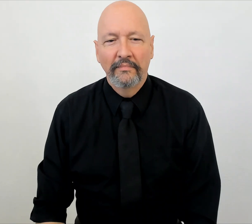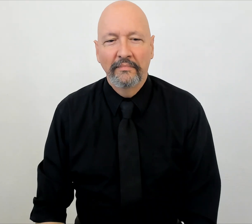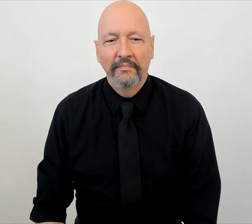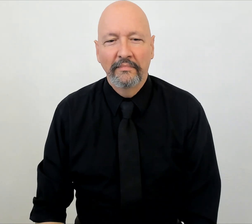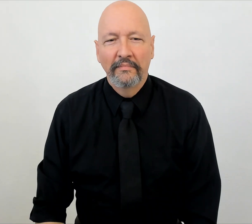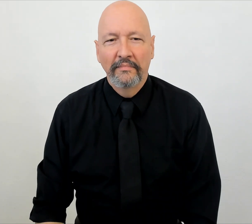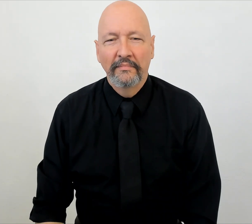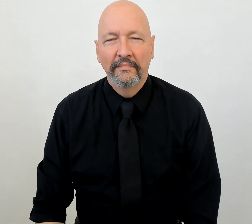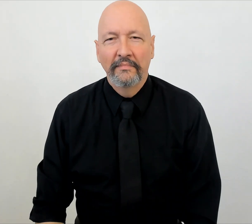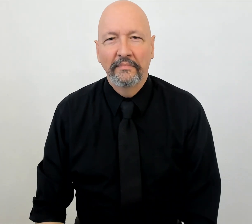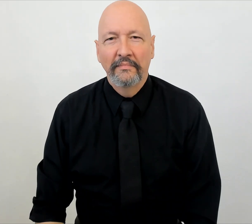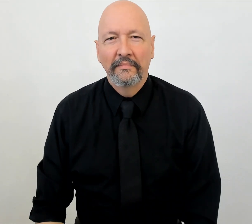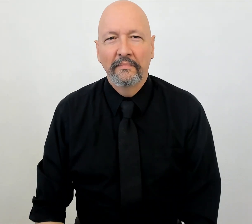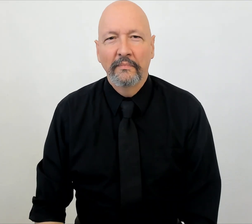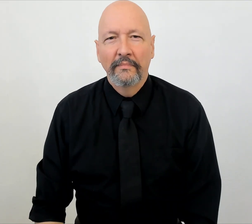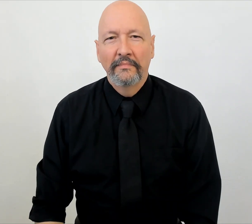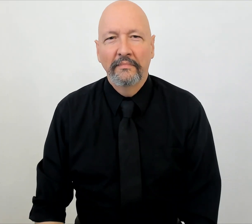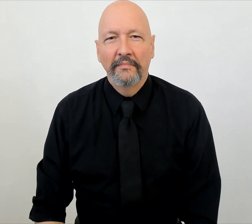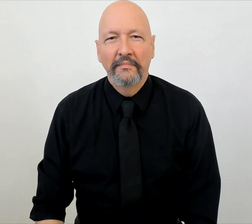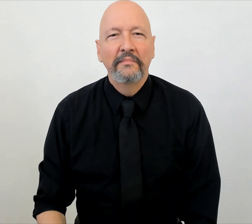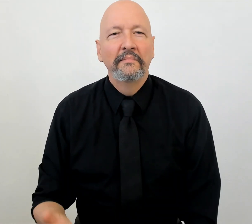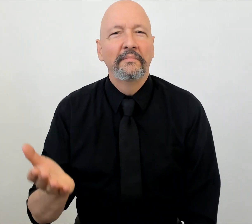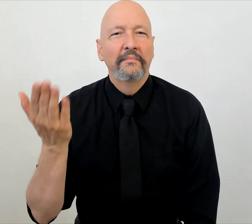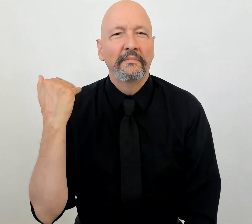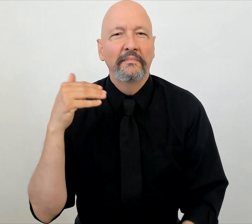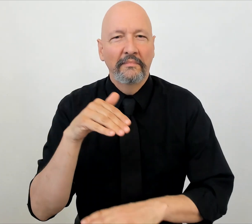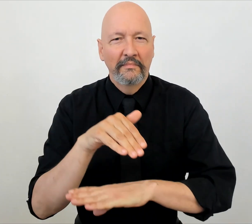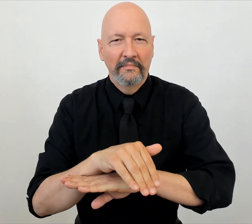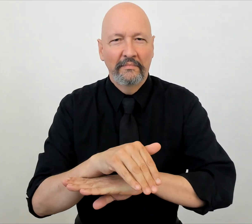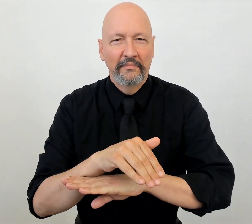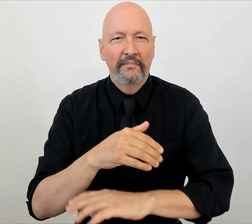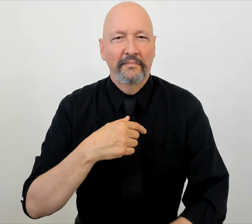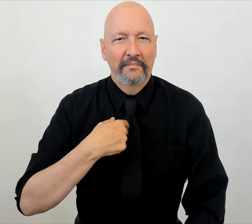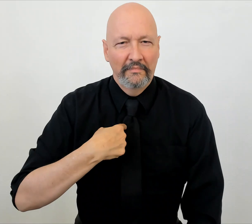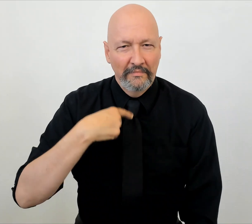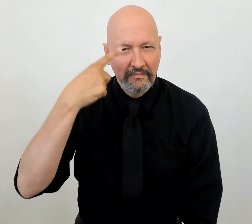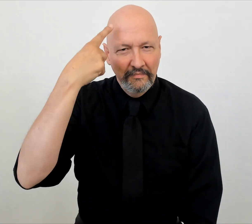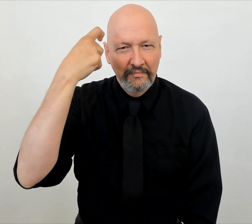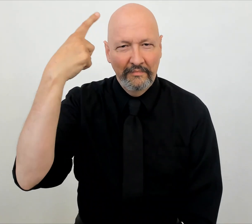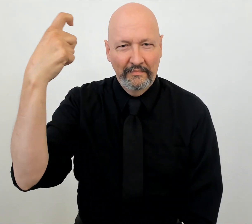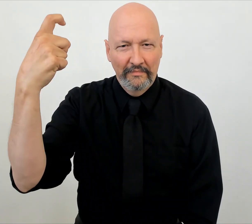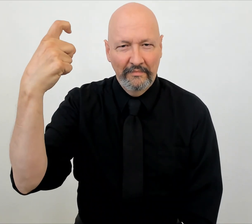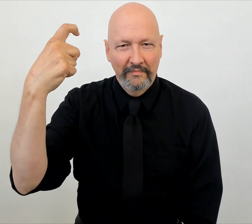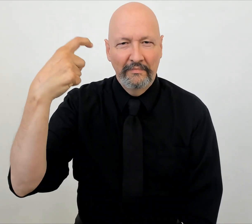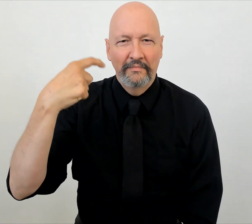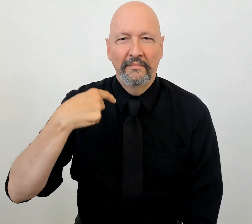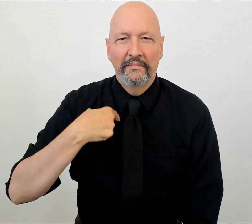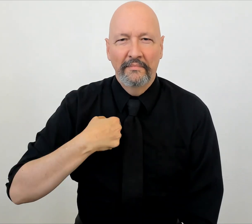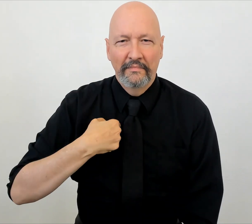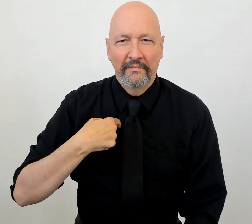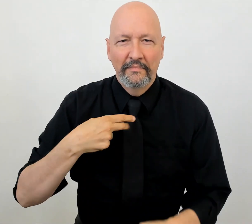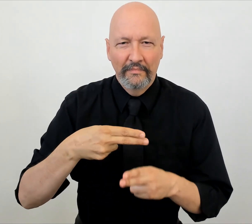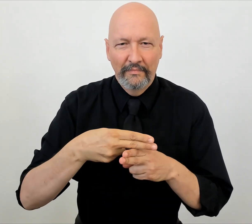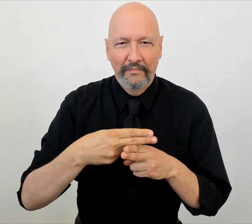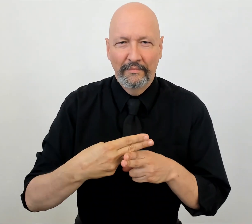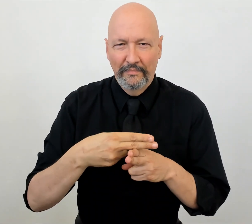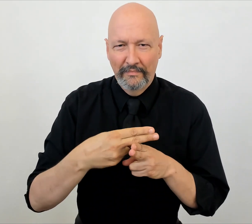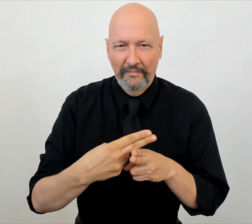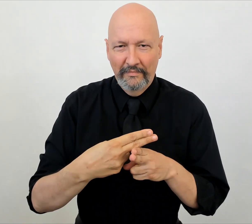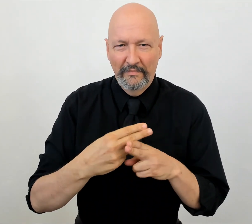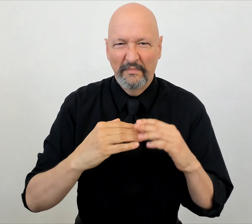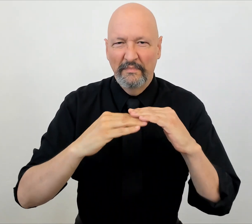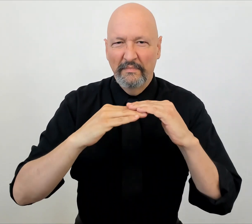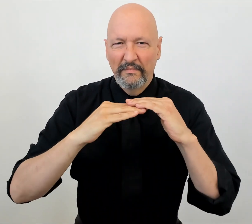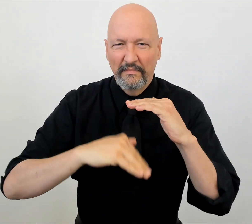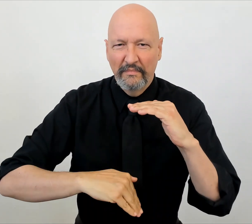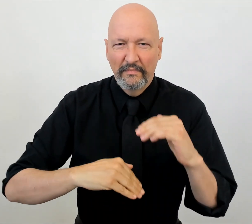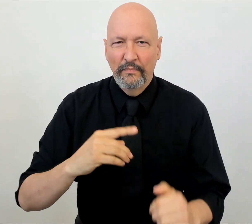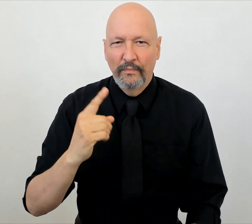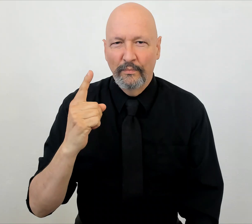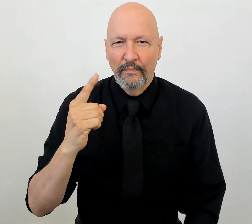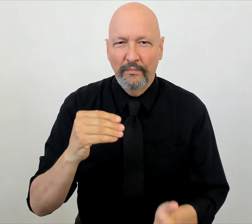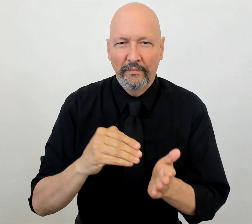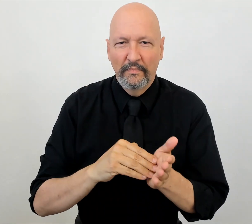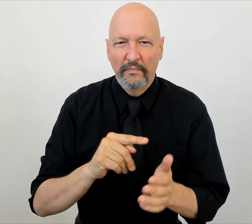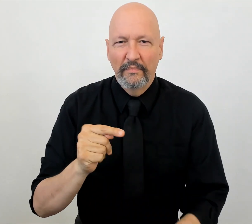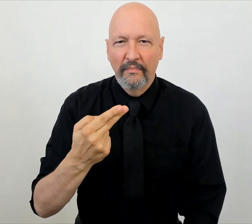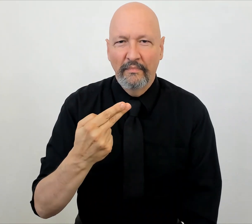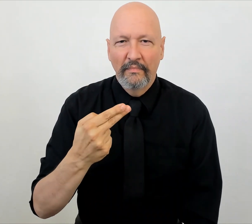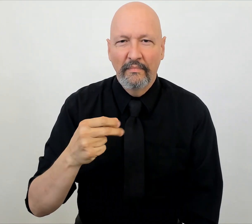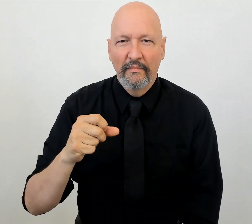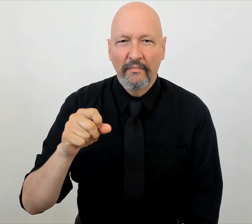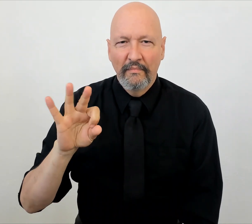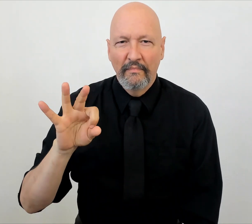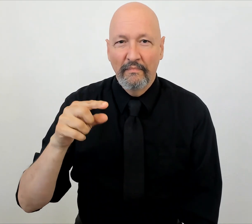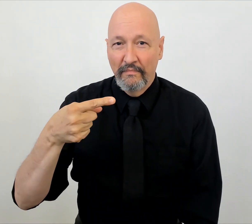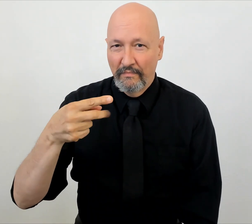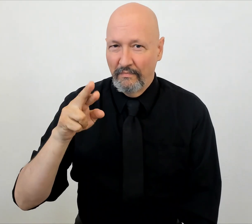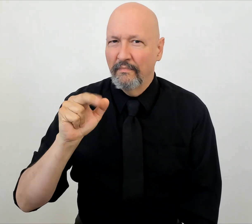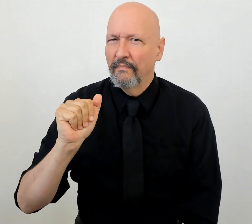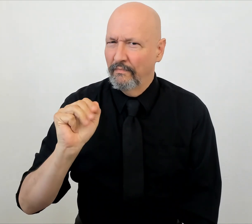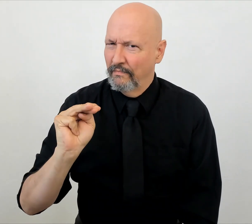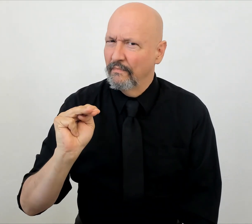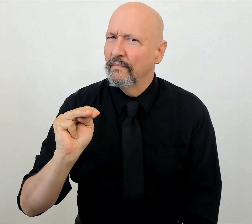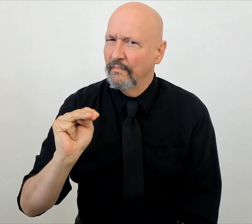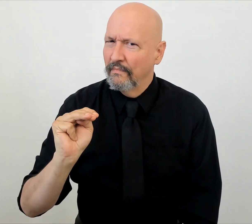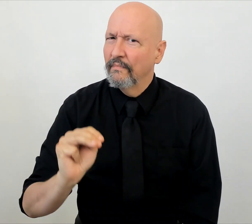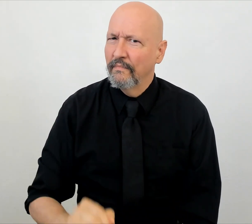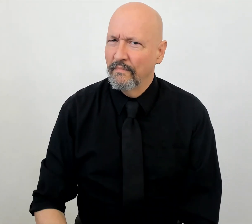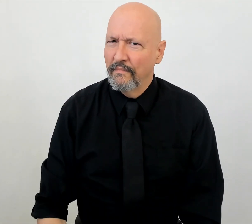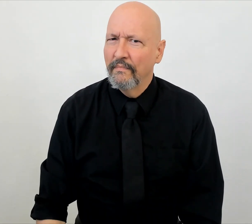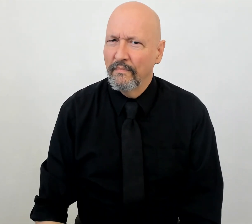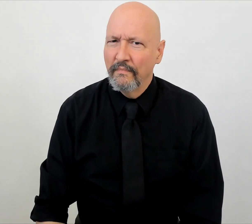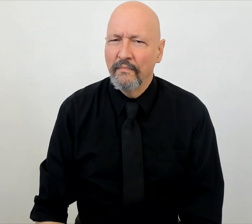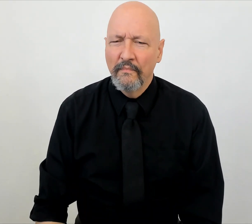Last night I had a dream I weighed less than 1,000th of a gram. I was like ...